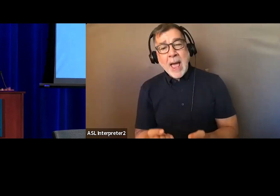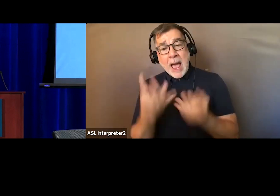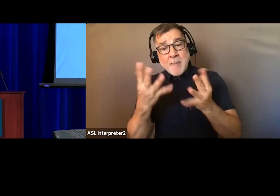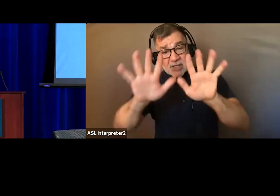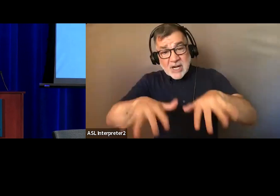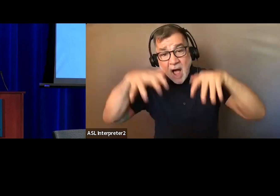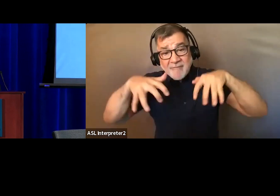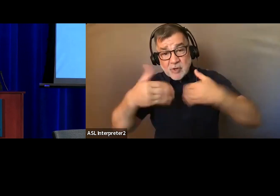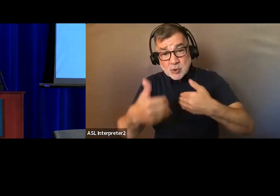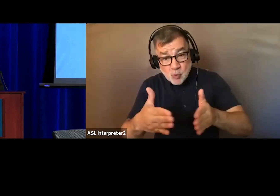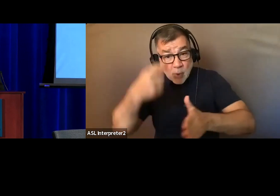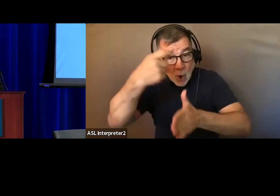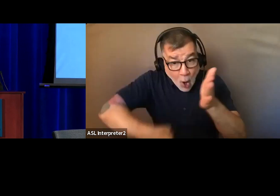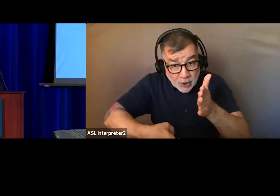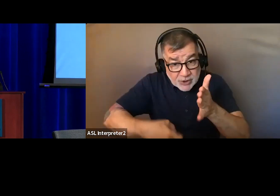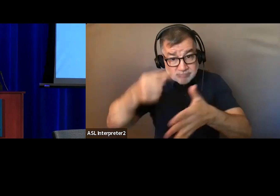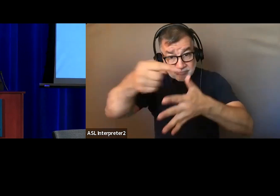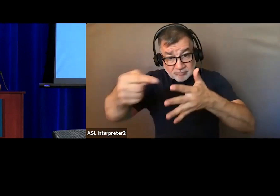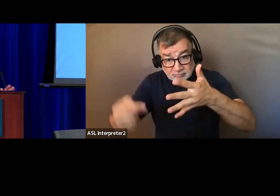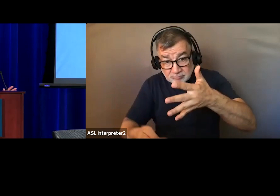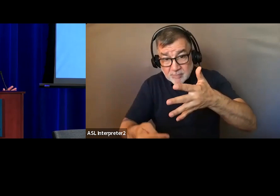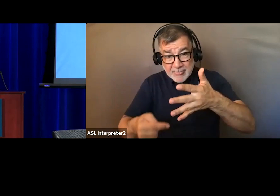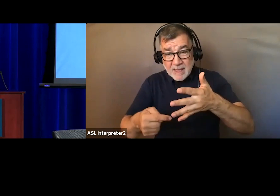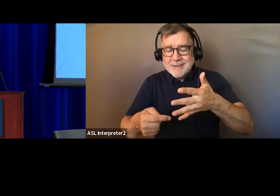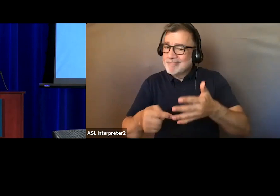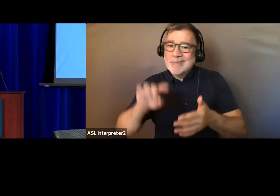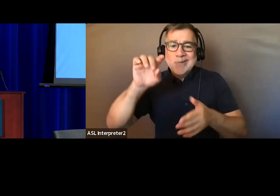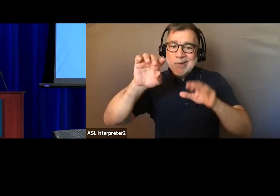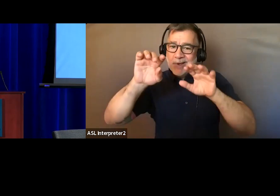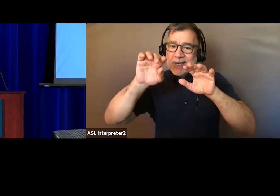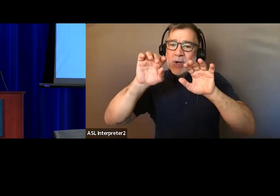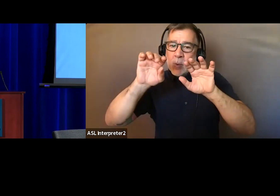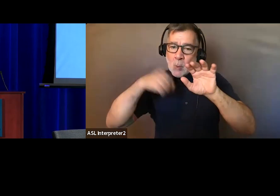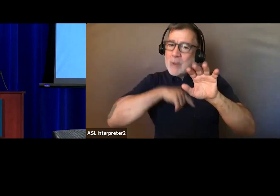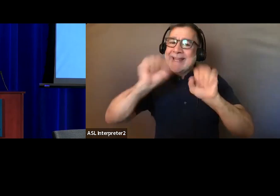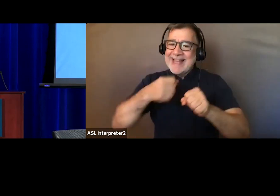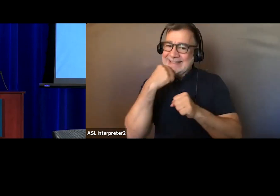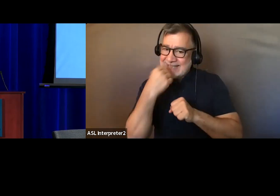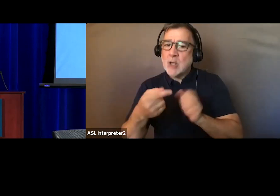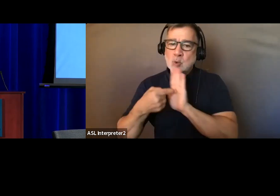or all those things are in your building, certainly we still have those records.